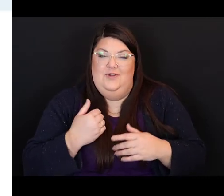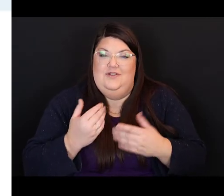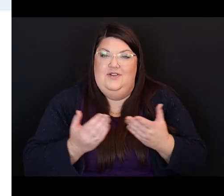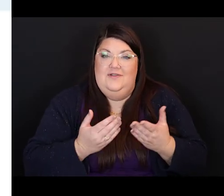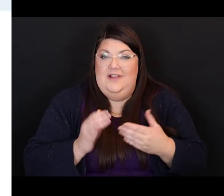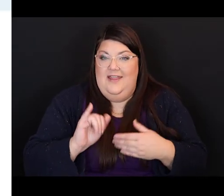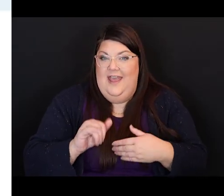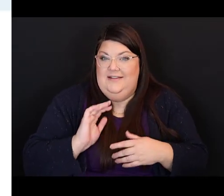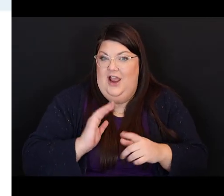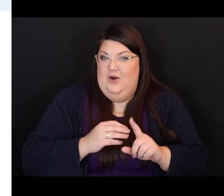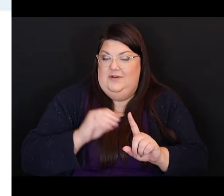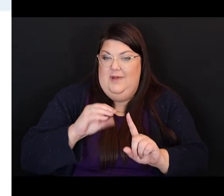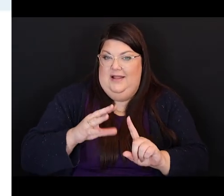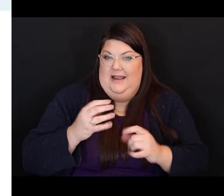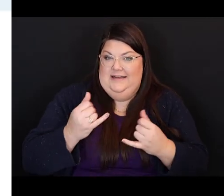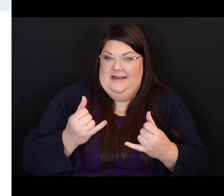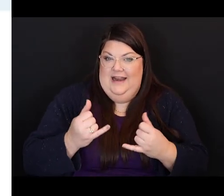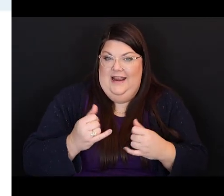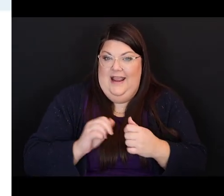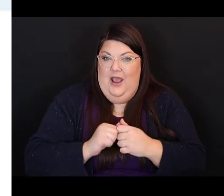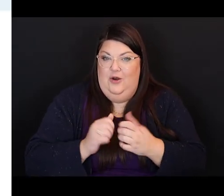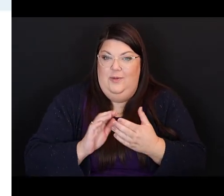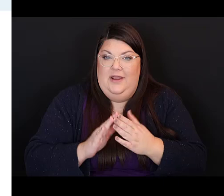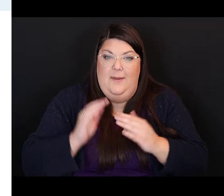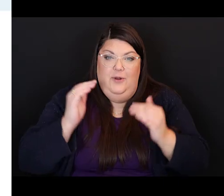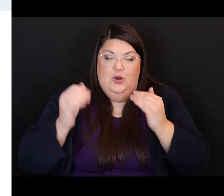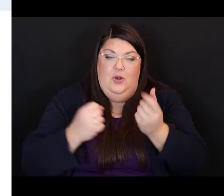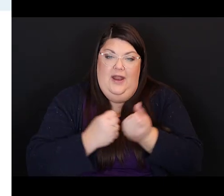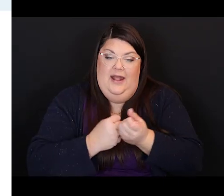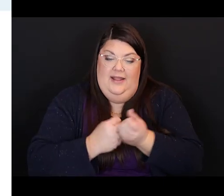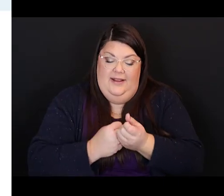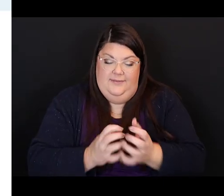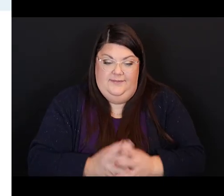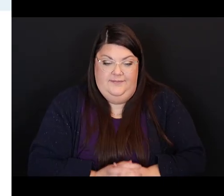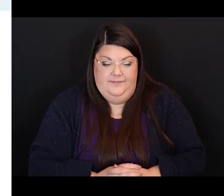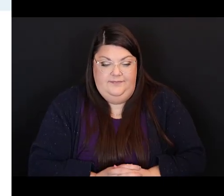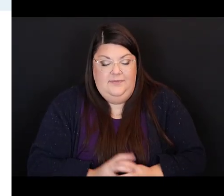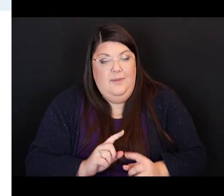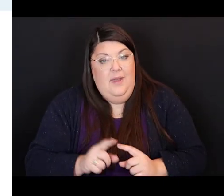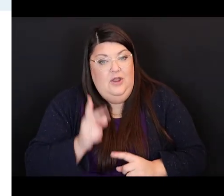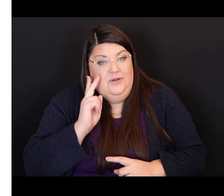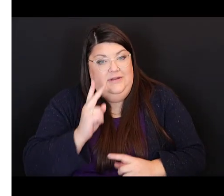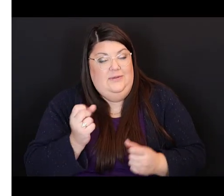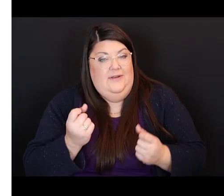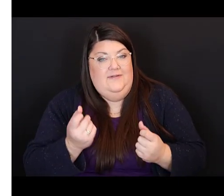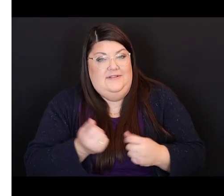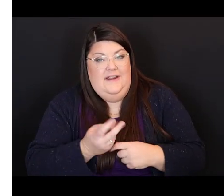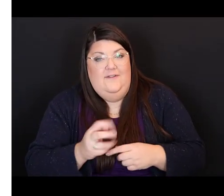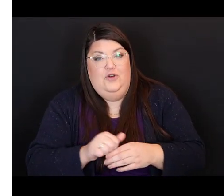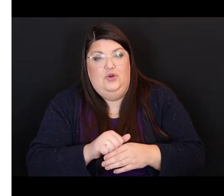that's kind of the spotlight for today on Become an Adult Ally. But you'll see we have a number